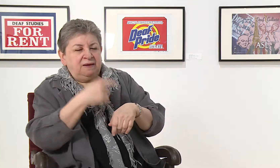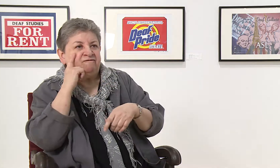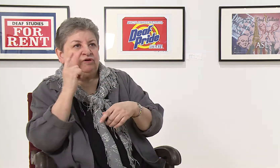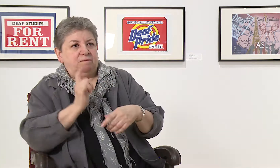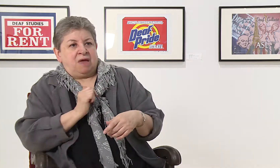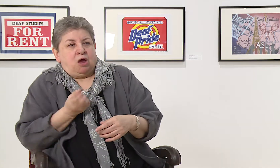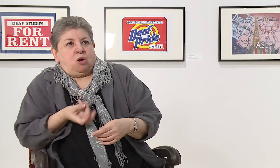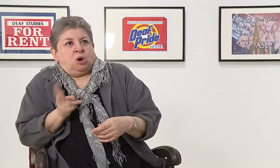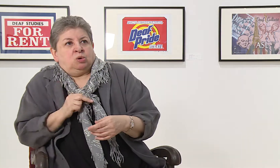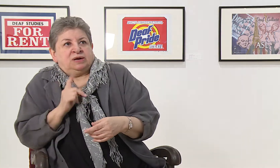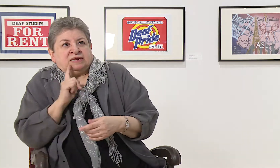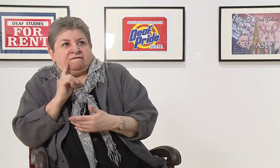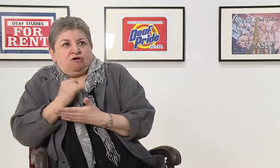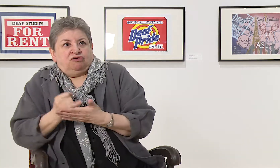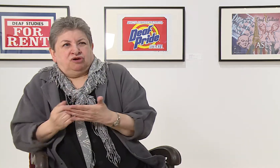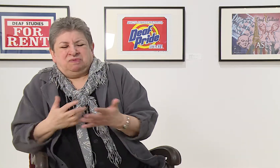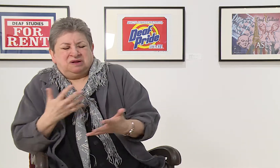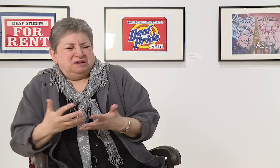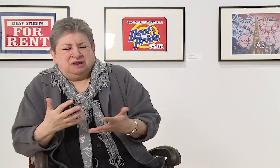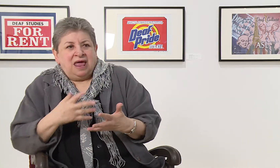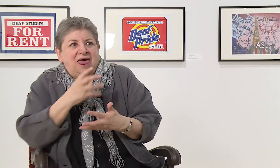I had little time for my own Deaf Art.